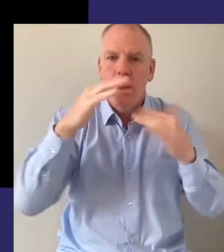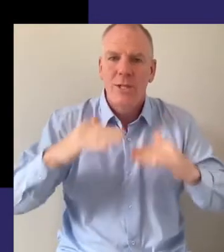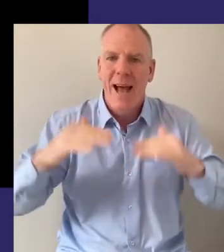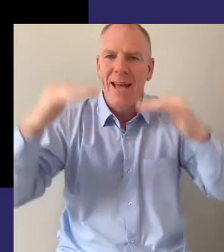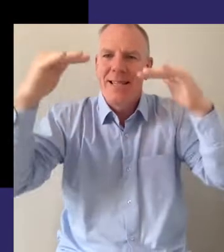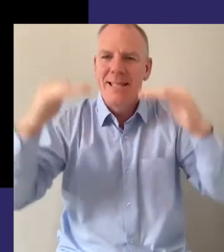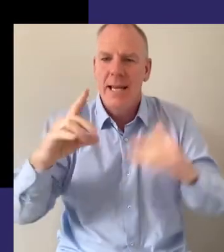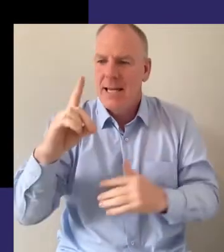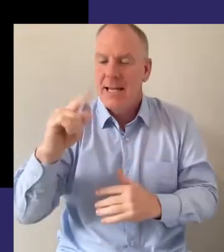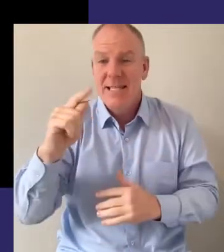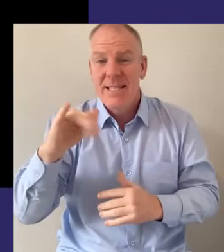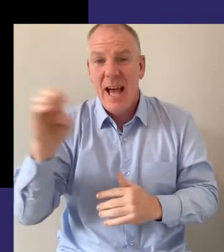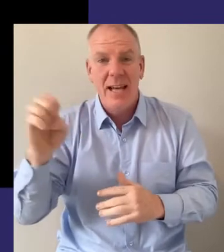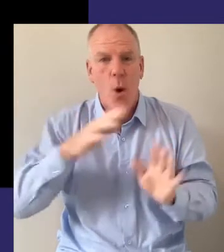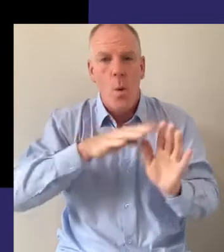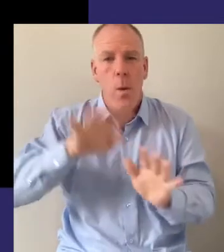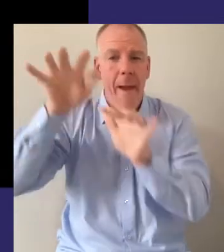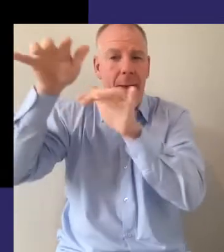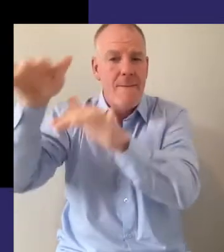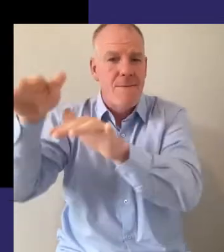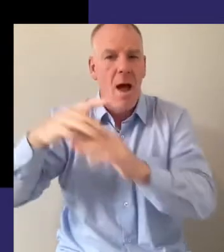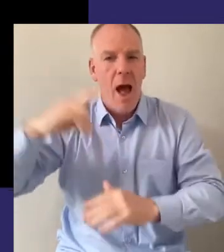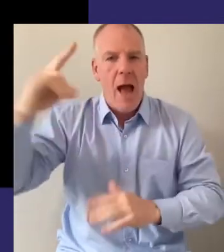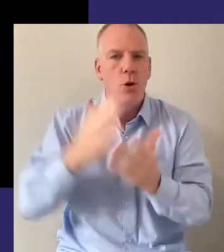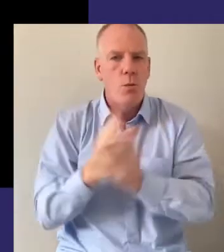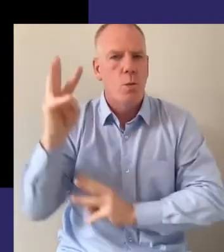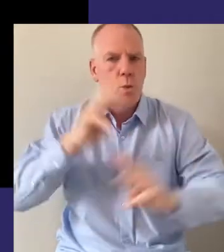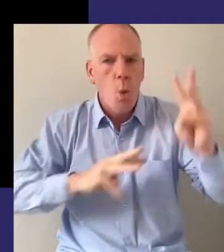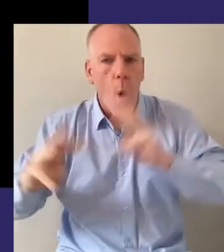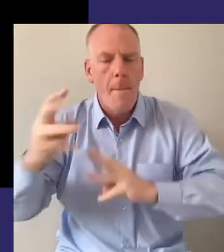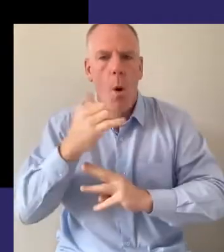tides, wave heights during storms. We can use the data to track marine species, and